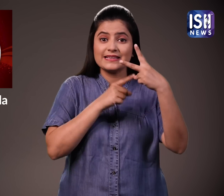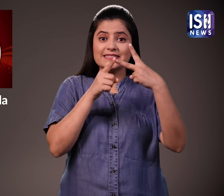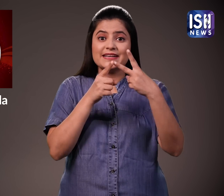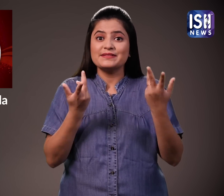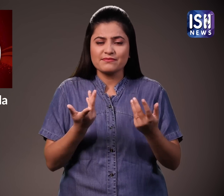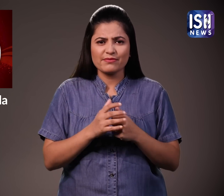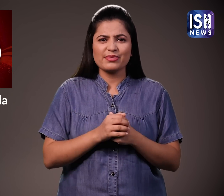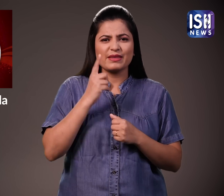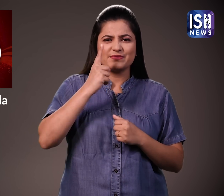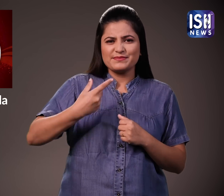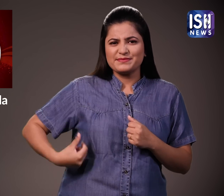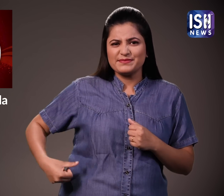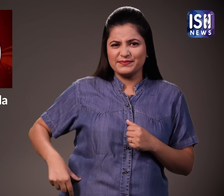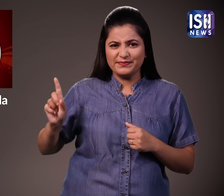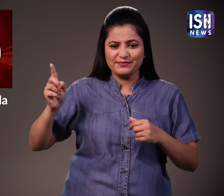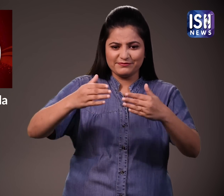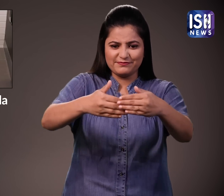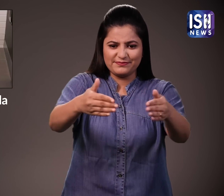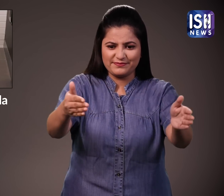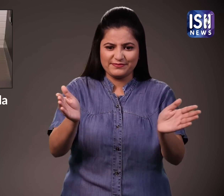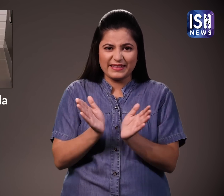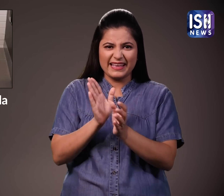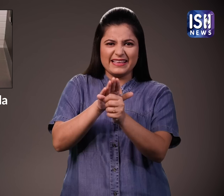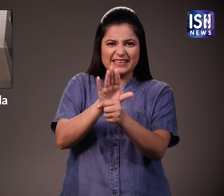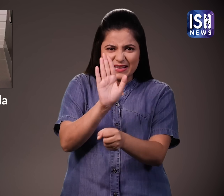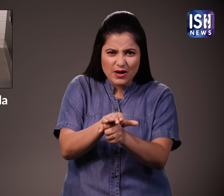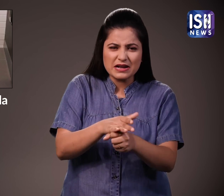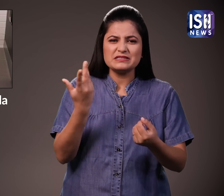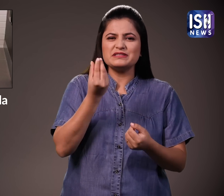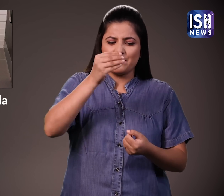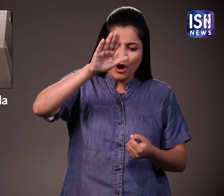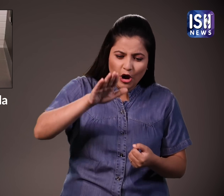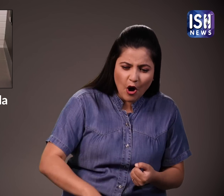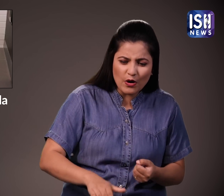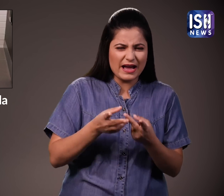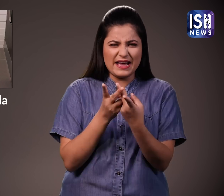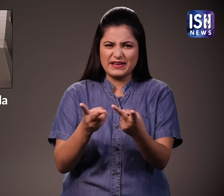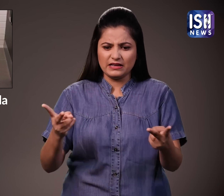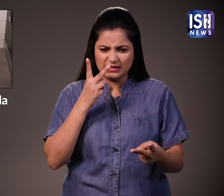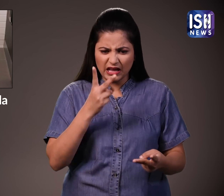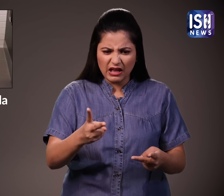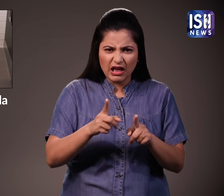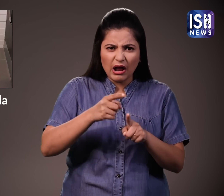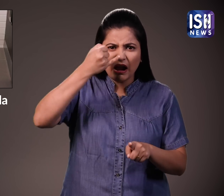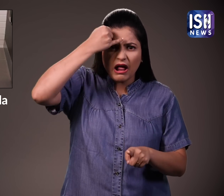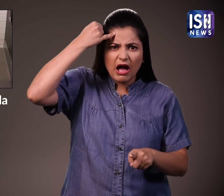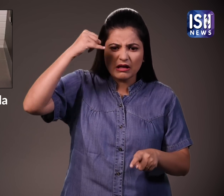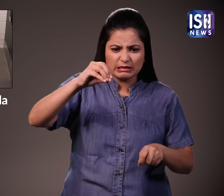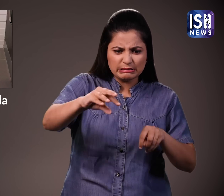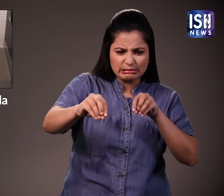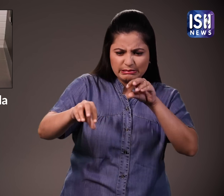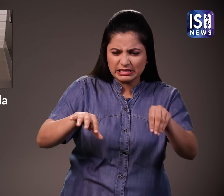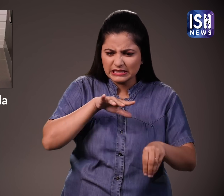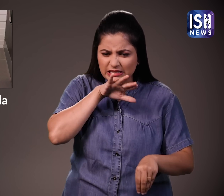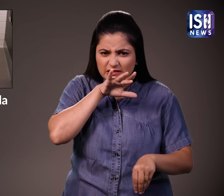2. Indian and Western toilet have dity yellow stains.